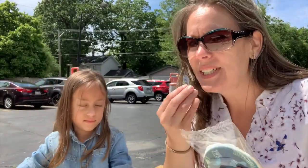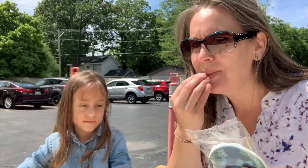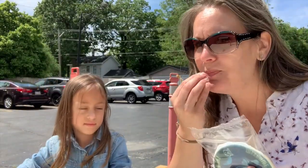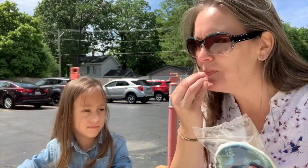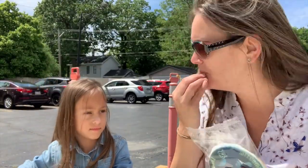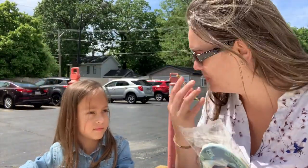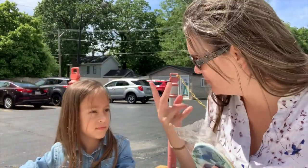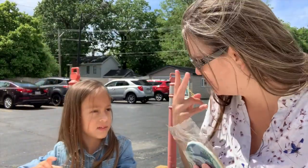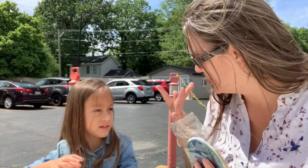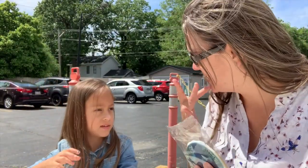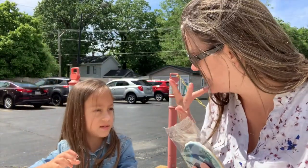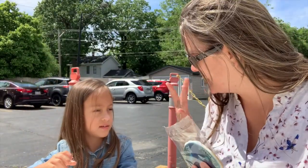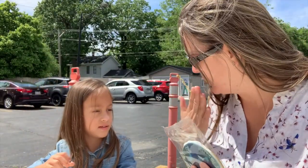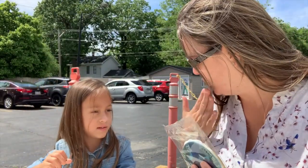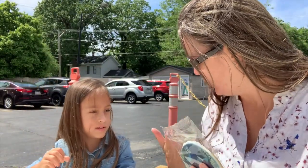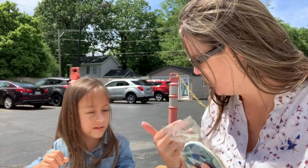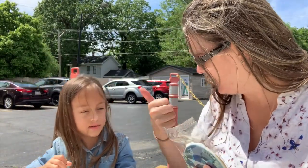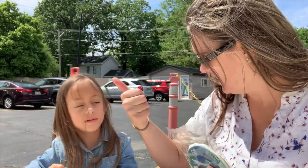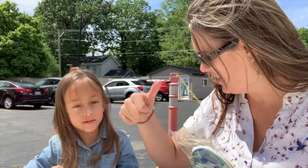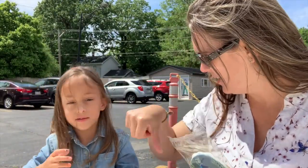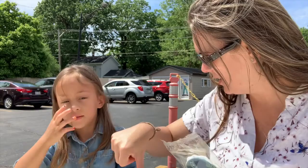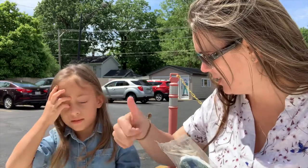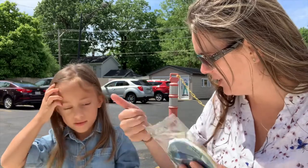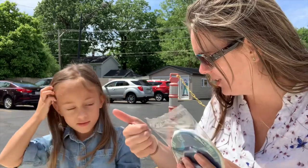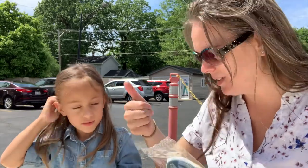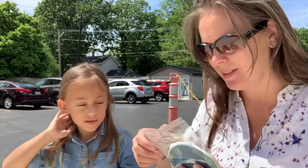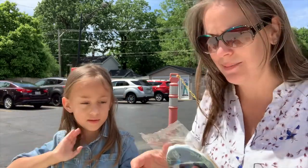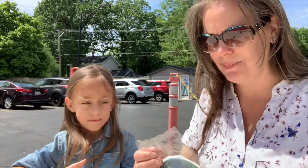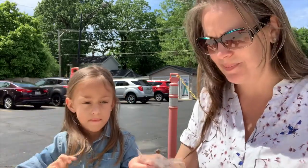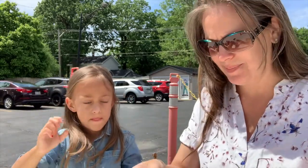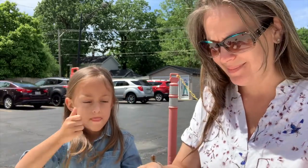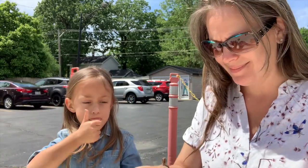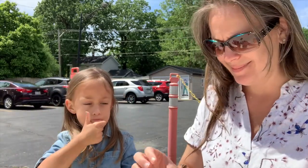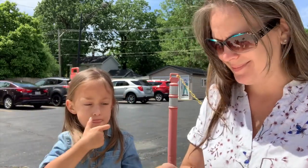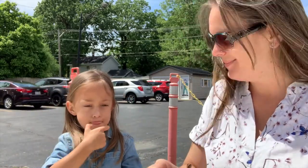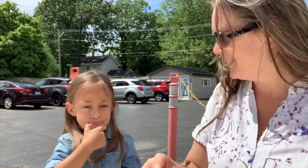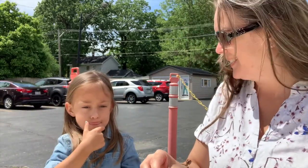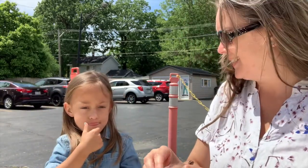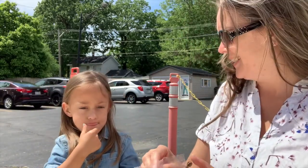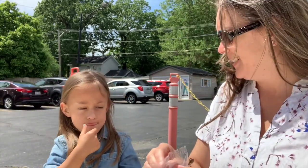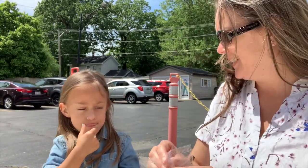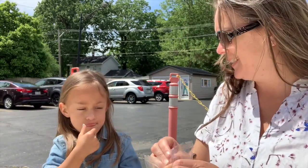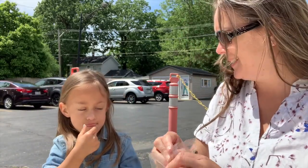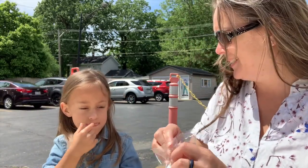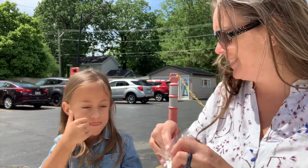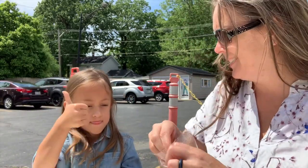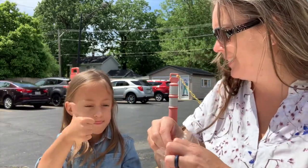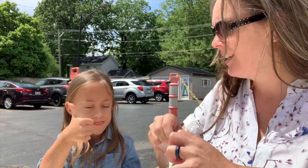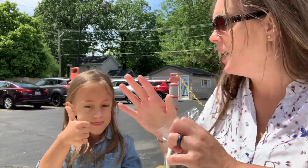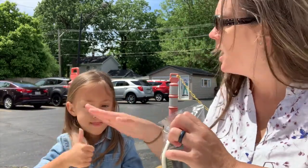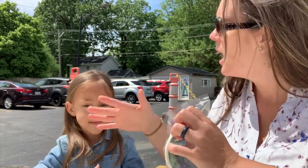Let's taste it to see it's good! Let's taste it. Ummmm.... it taste good!